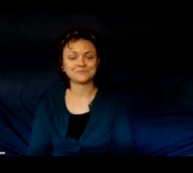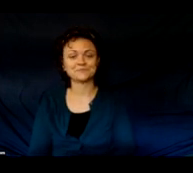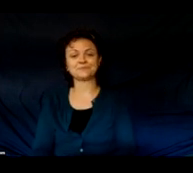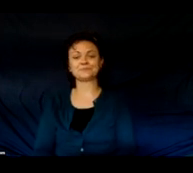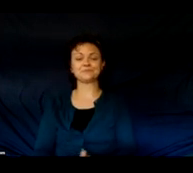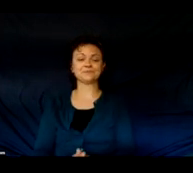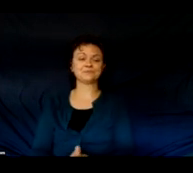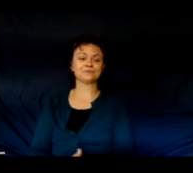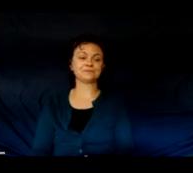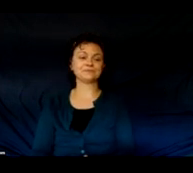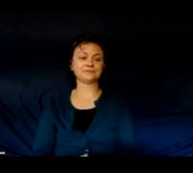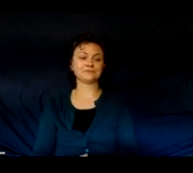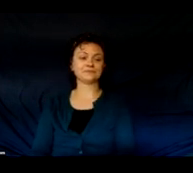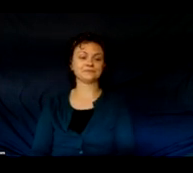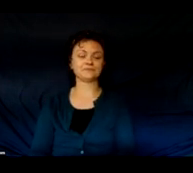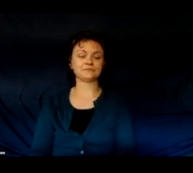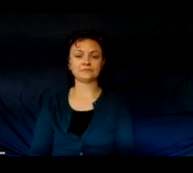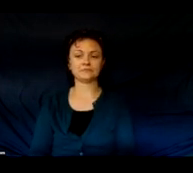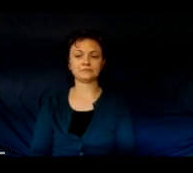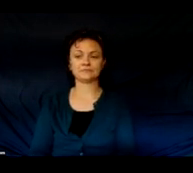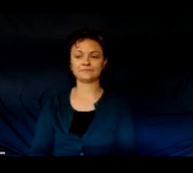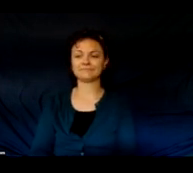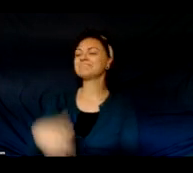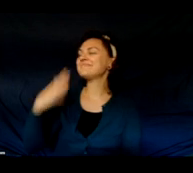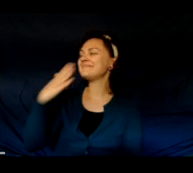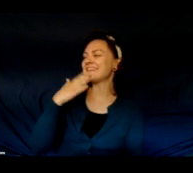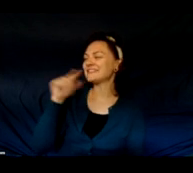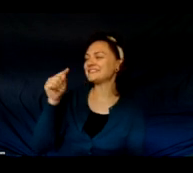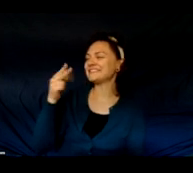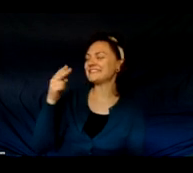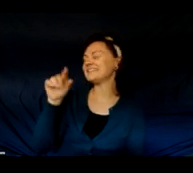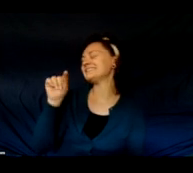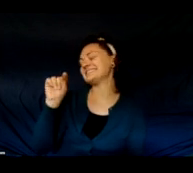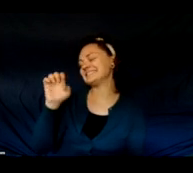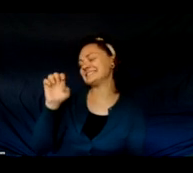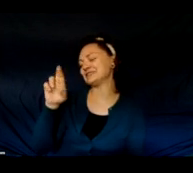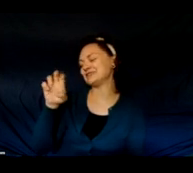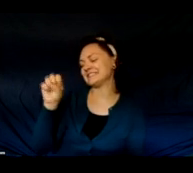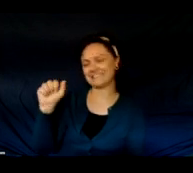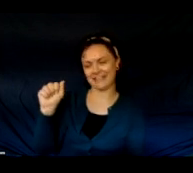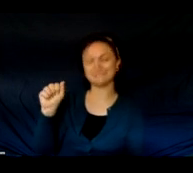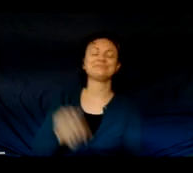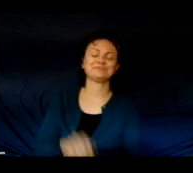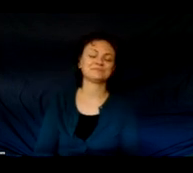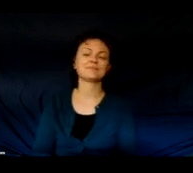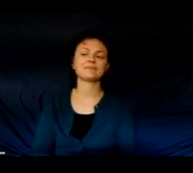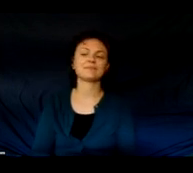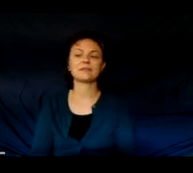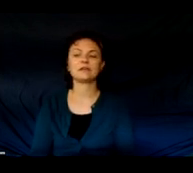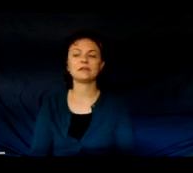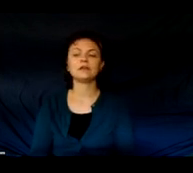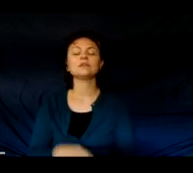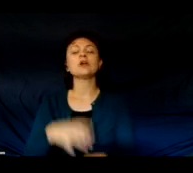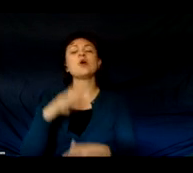Thanks Teresa. We cannot discuss the work within the CLEC without speaking to